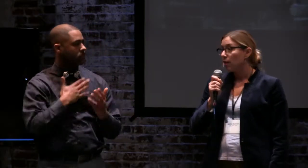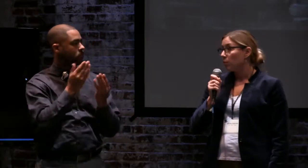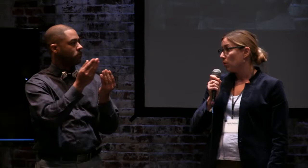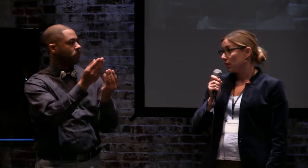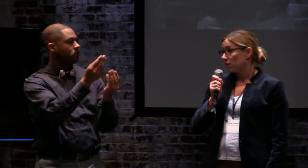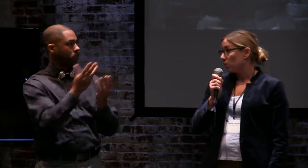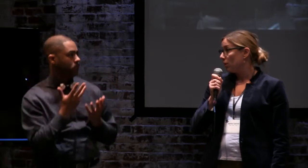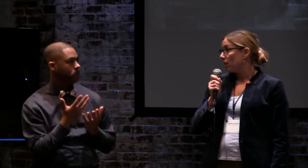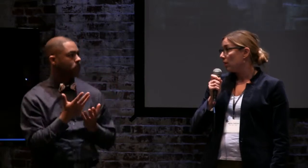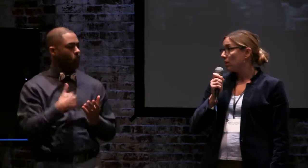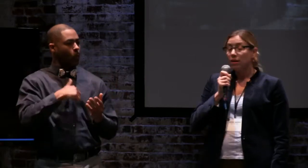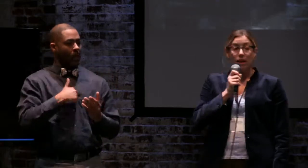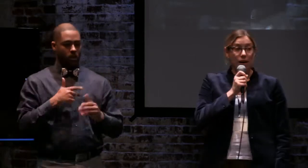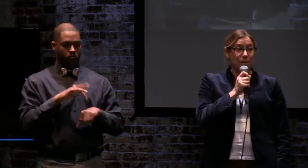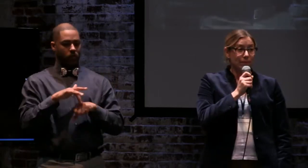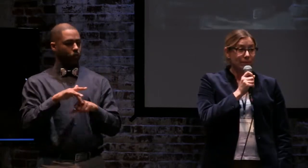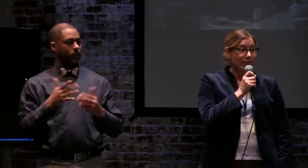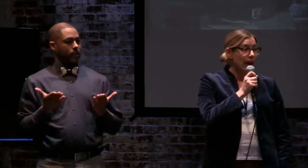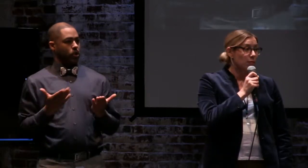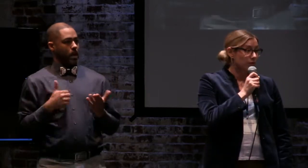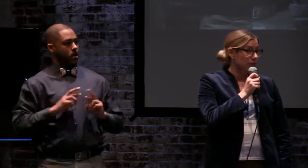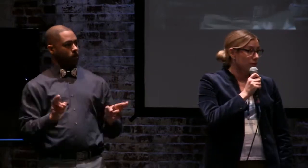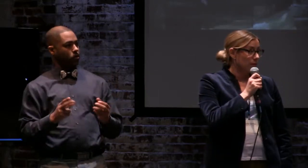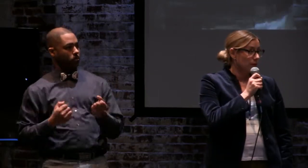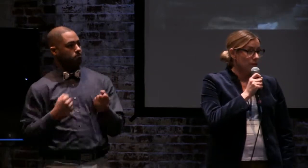and we want to support that moving forward.